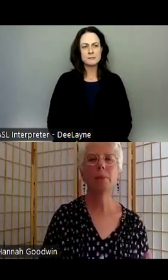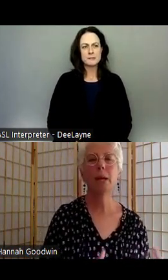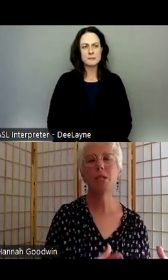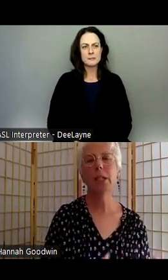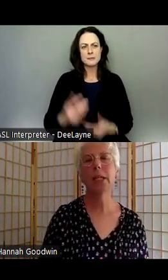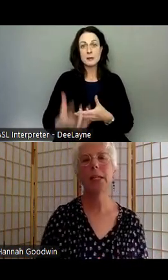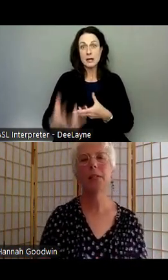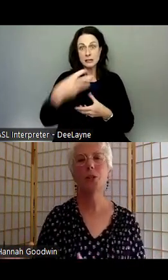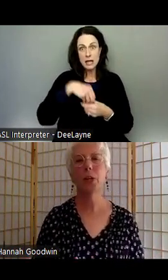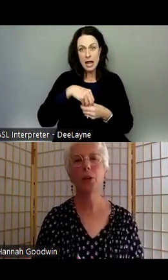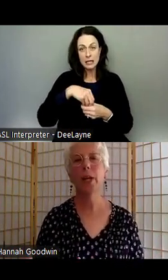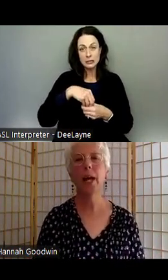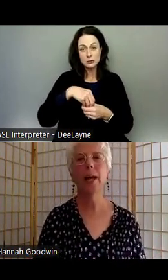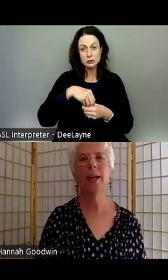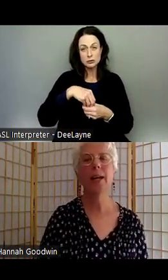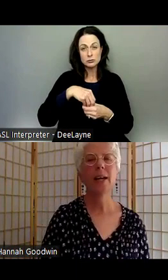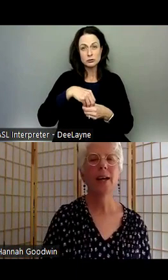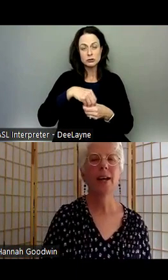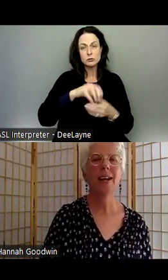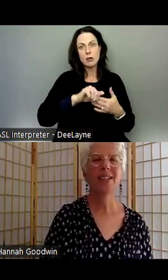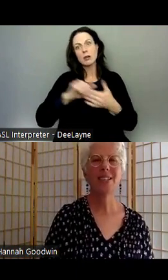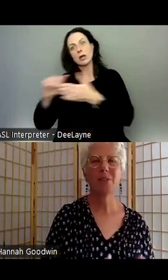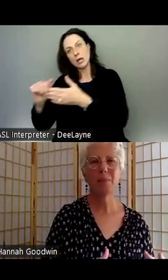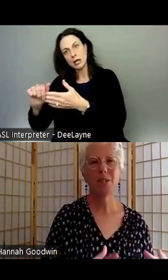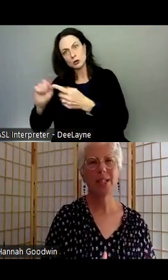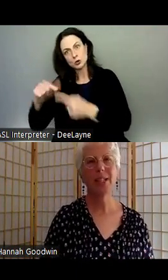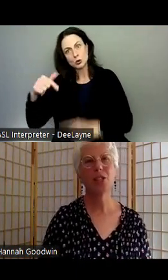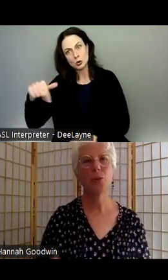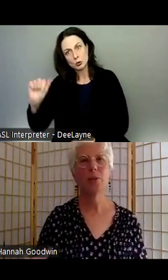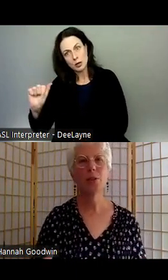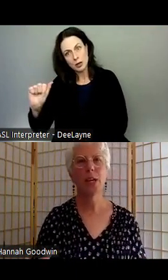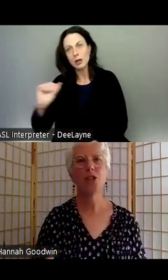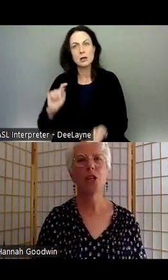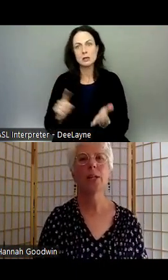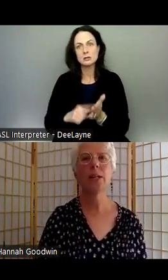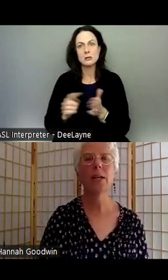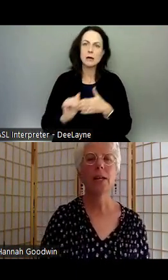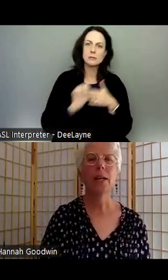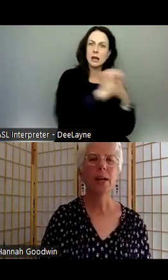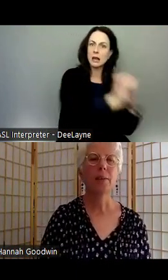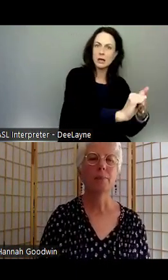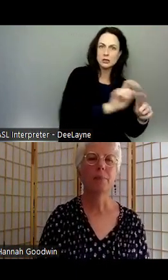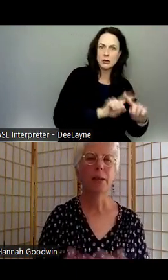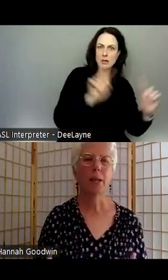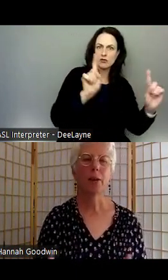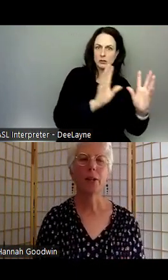sometimes to lead into a Q&A, sometimes to lead into another session, et cetera.